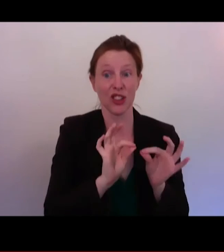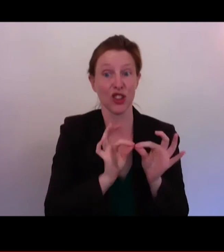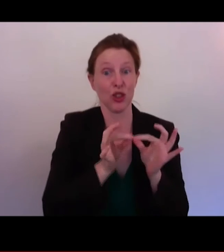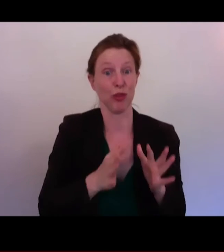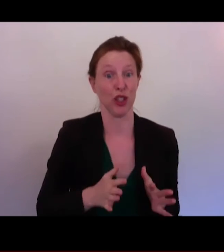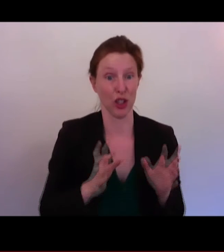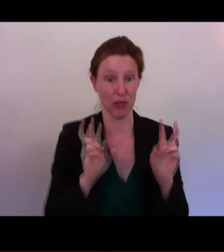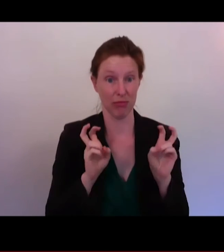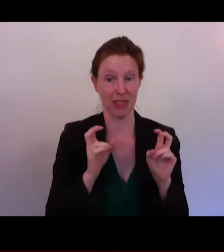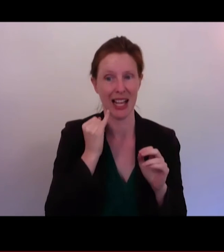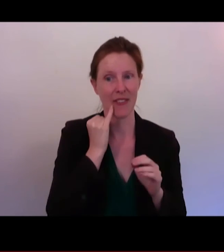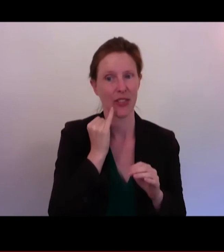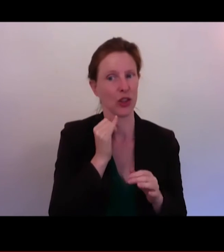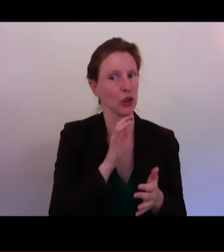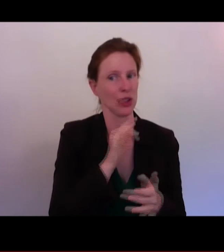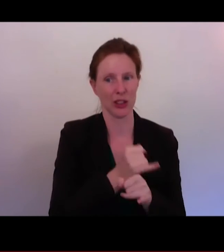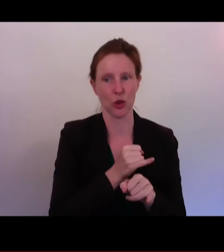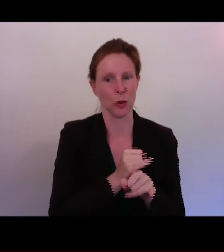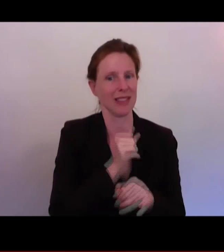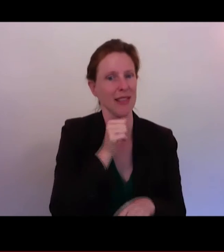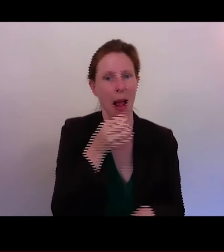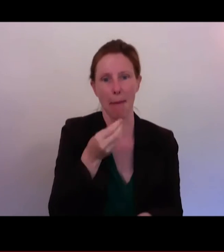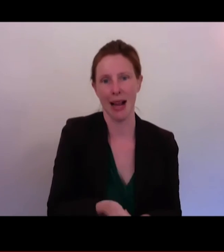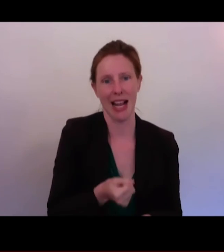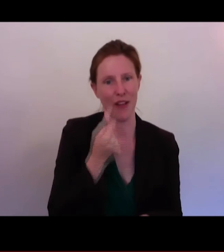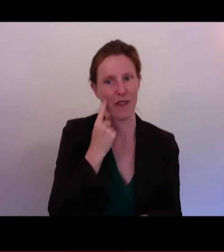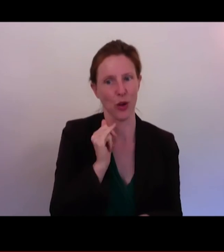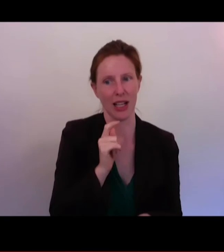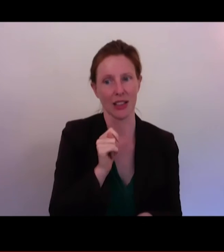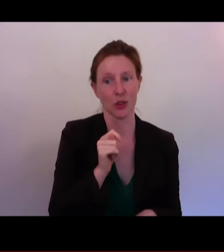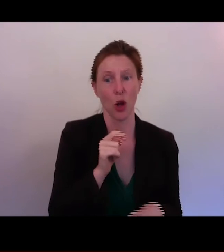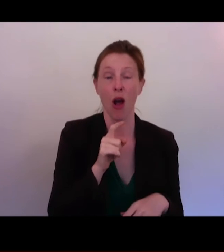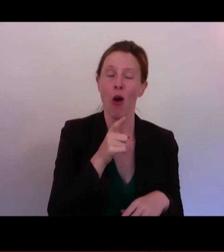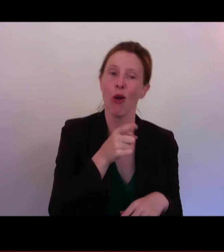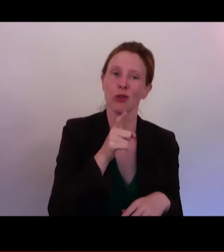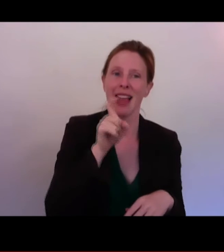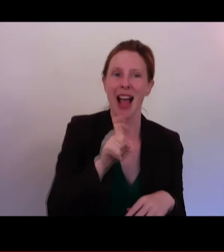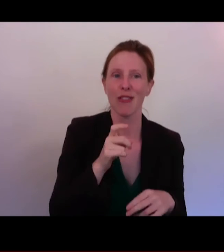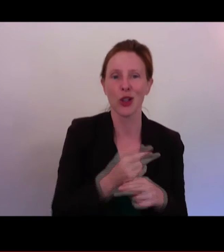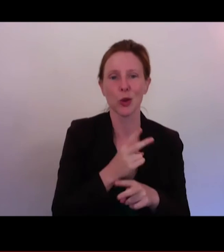can someone bring their own interpreter if the institution is not paying for one?